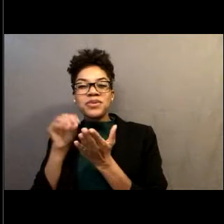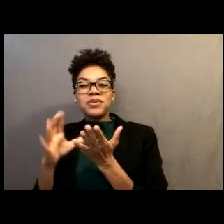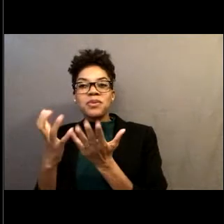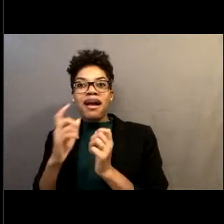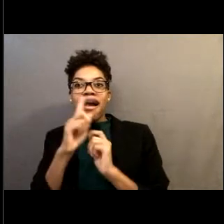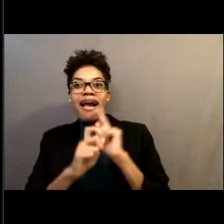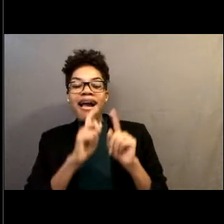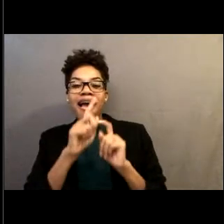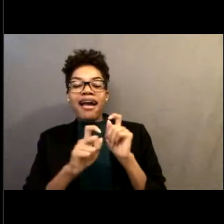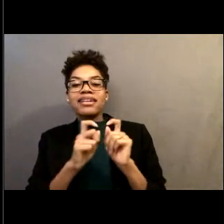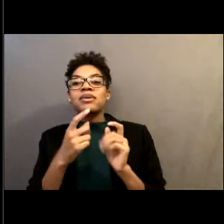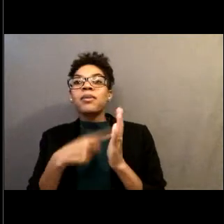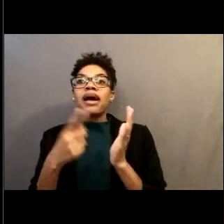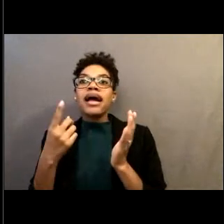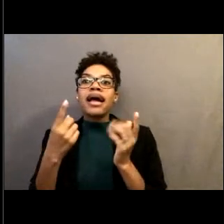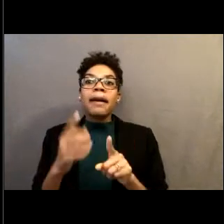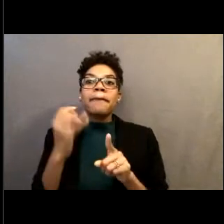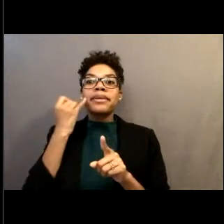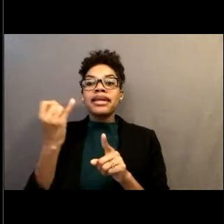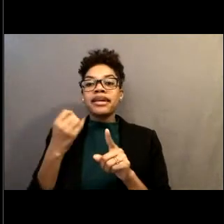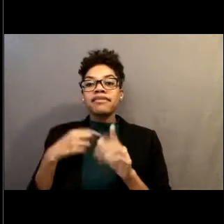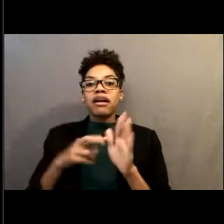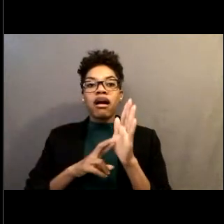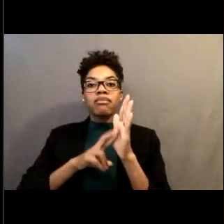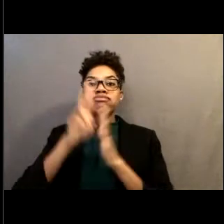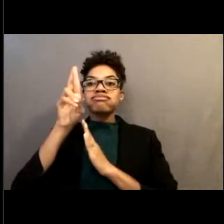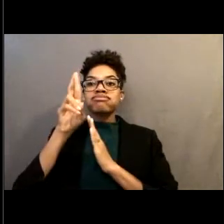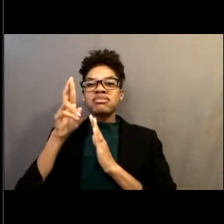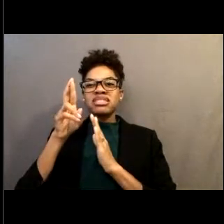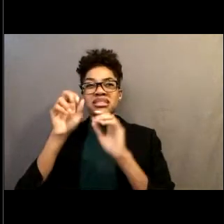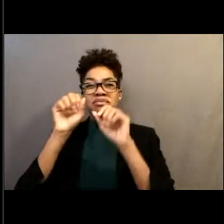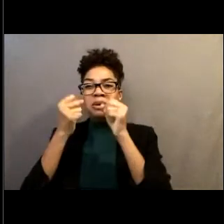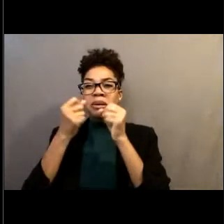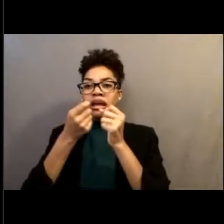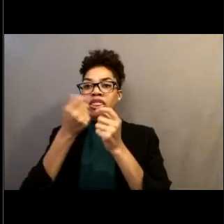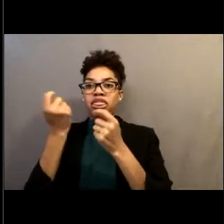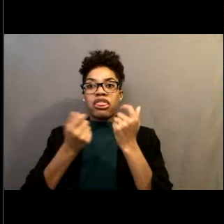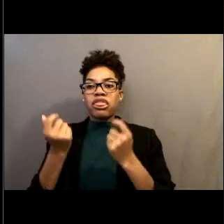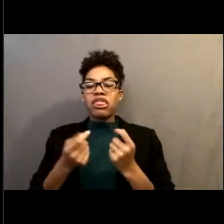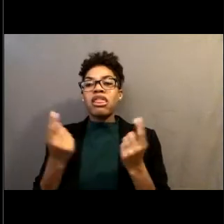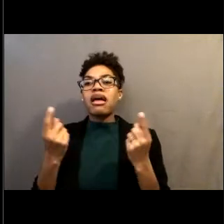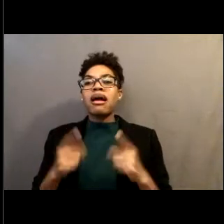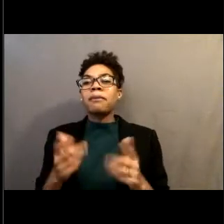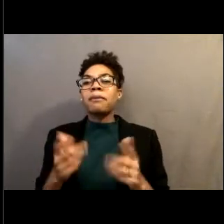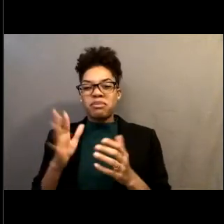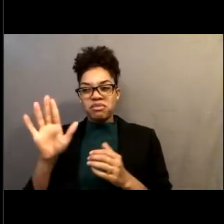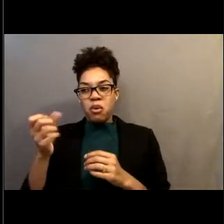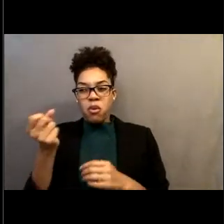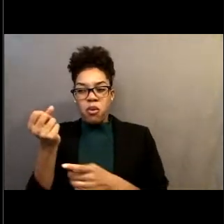if parts come off and how you launch the satellite. So I know you're going to get to some of that. So I'm going to hold that for a little bit longer.